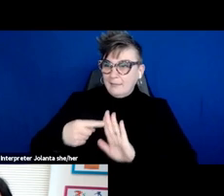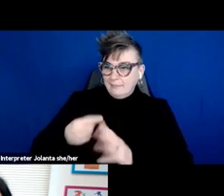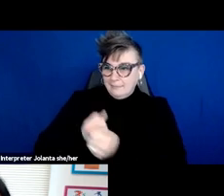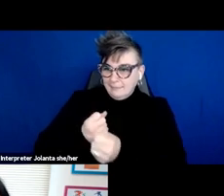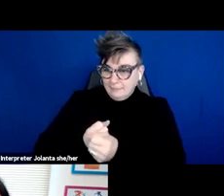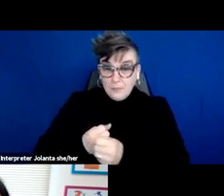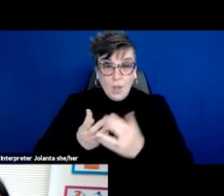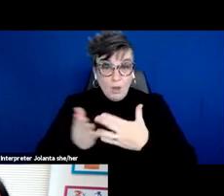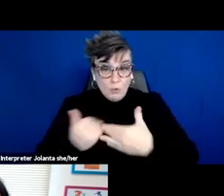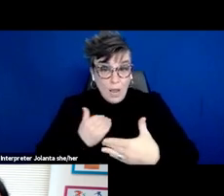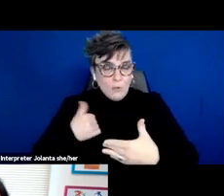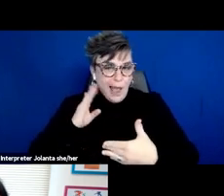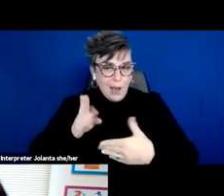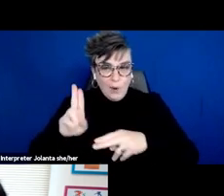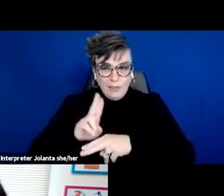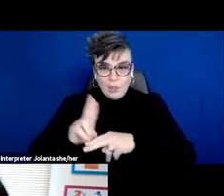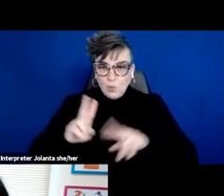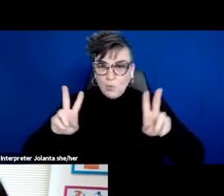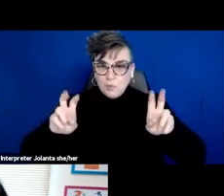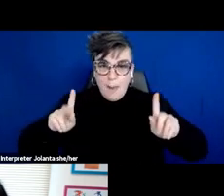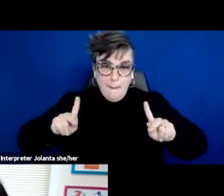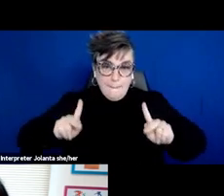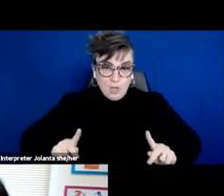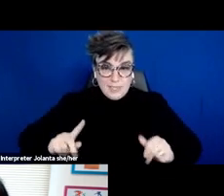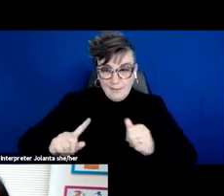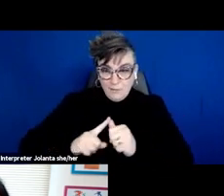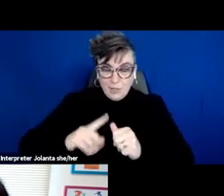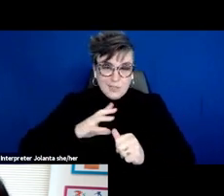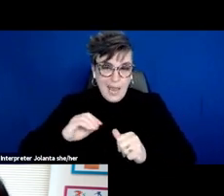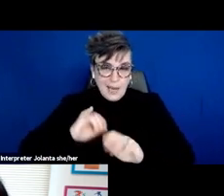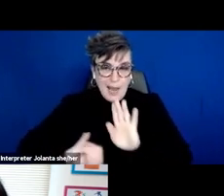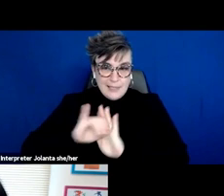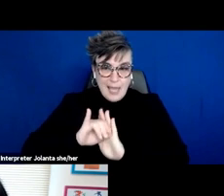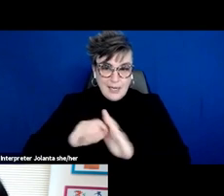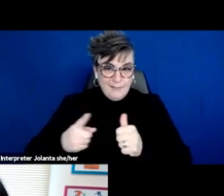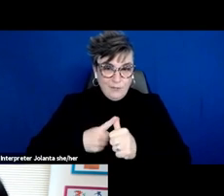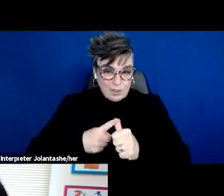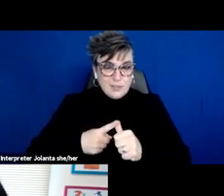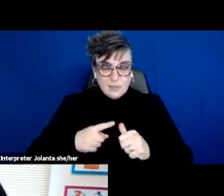person first and identity first language interchangeably as I'm careful to assure that my words reflect